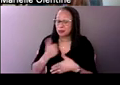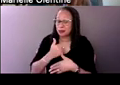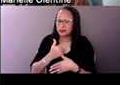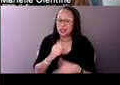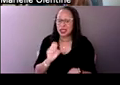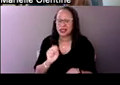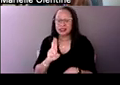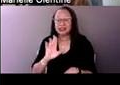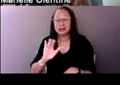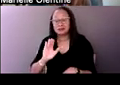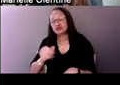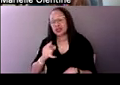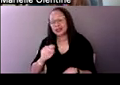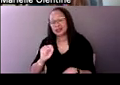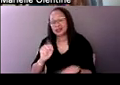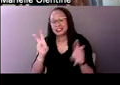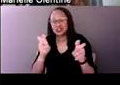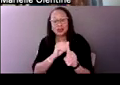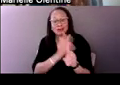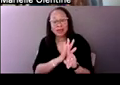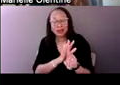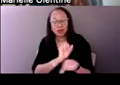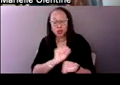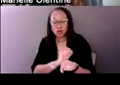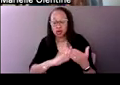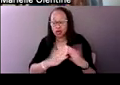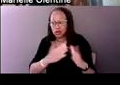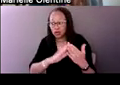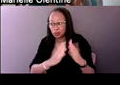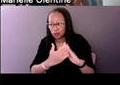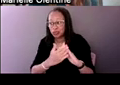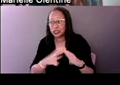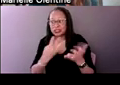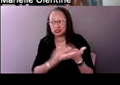The best way to do that honestly is not by going to film festivals, but by touring or by going to